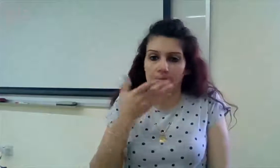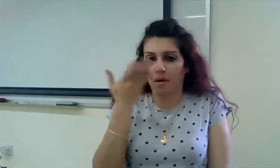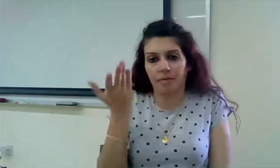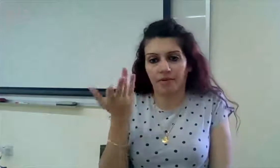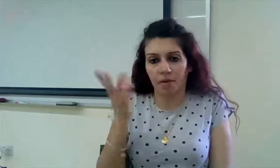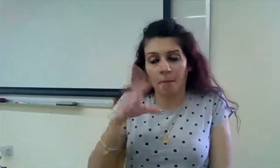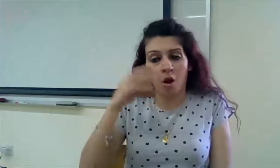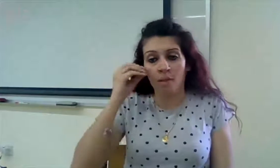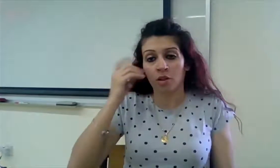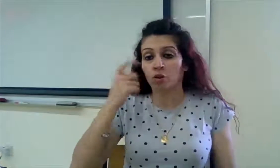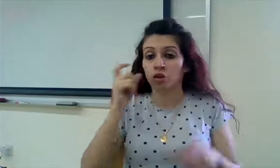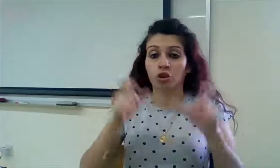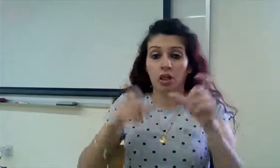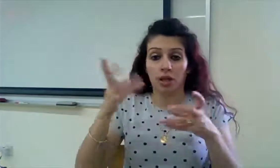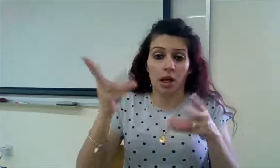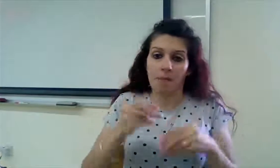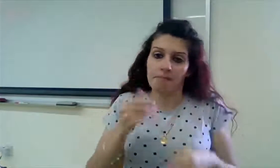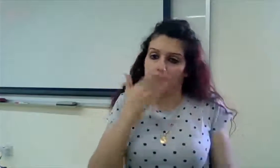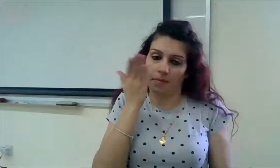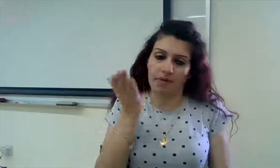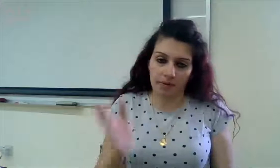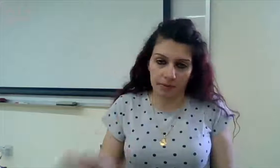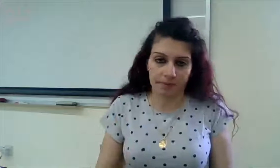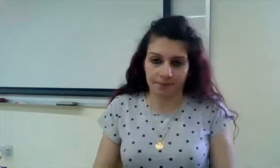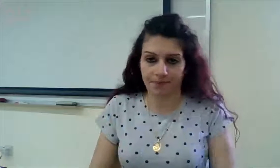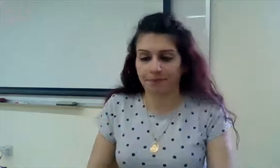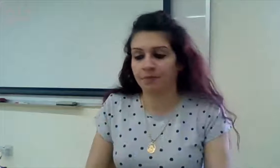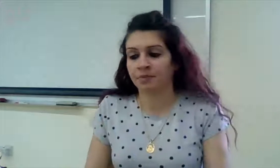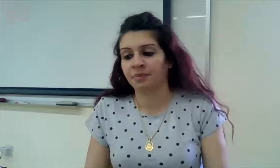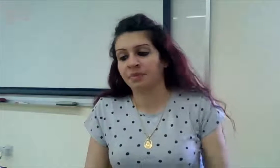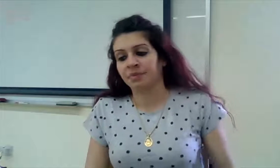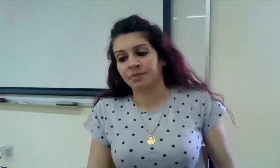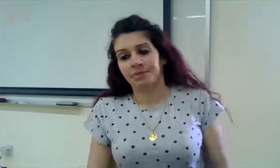which is yours and which they manage because the platform was accessed online